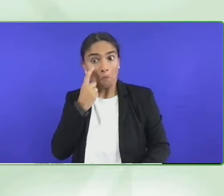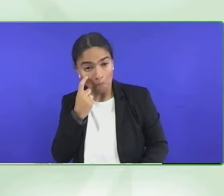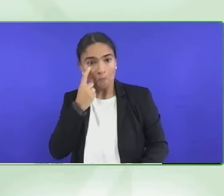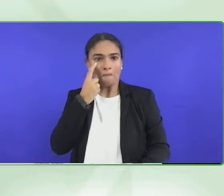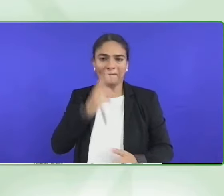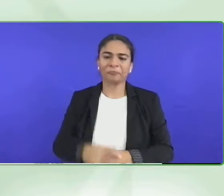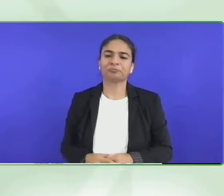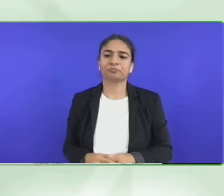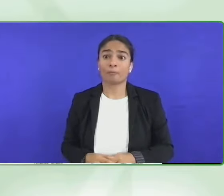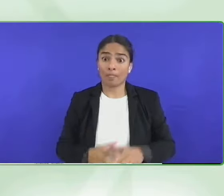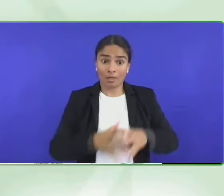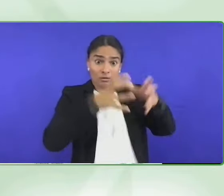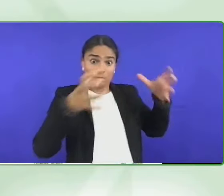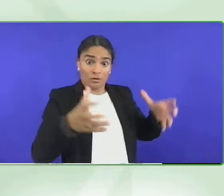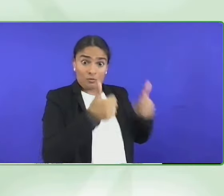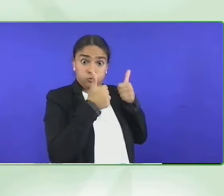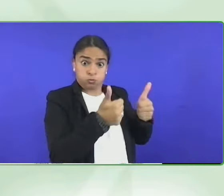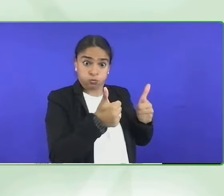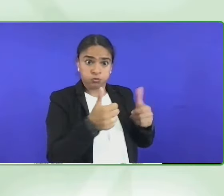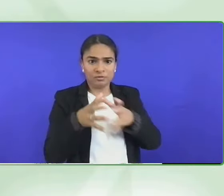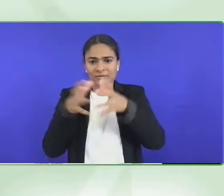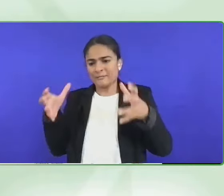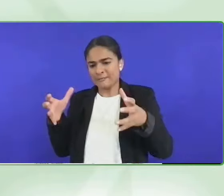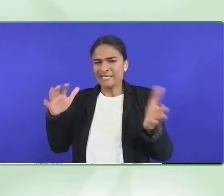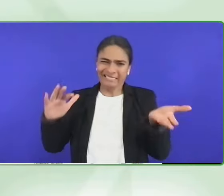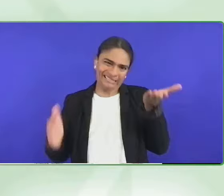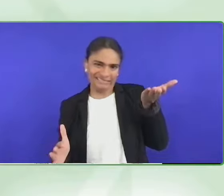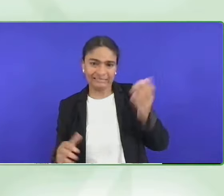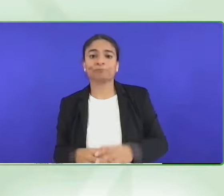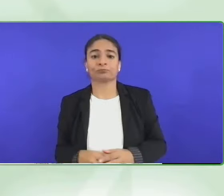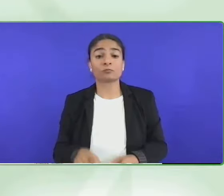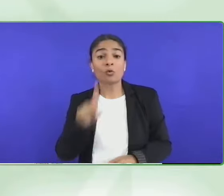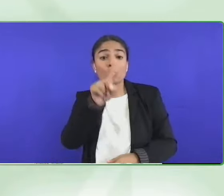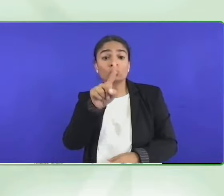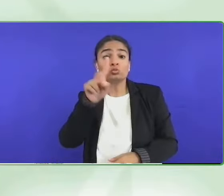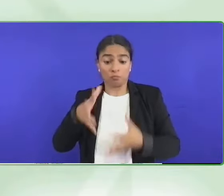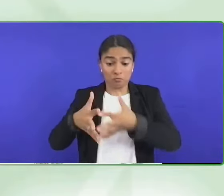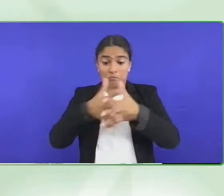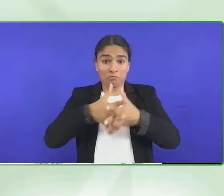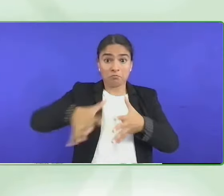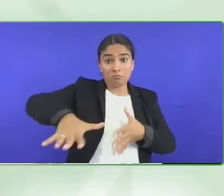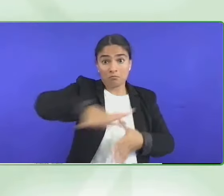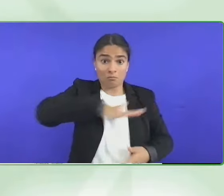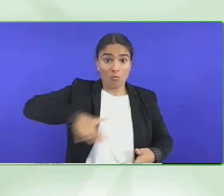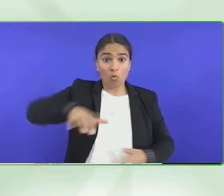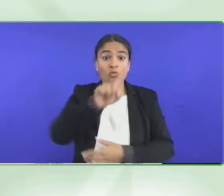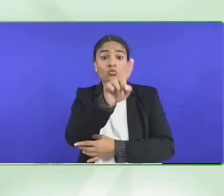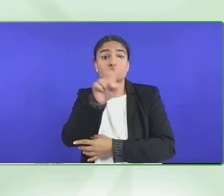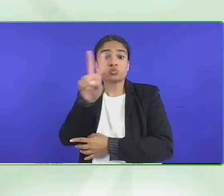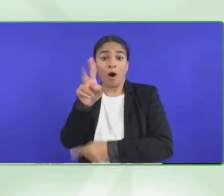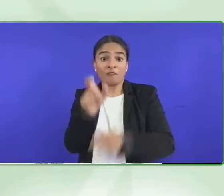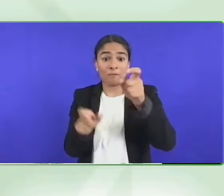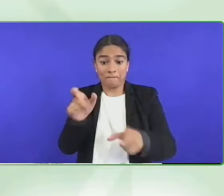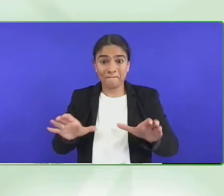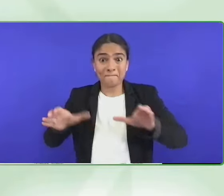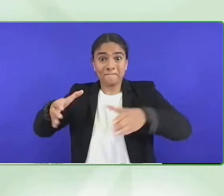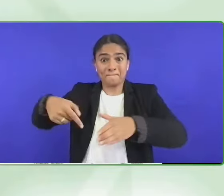Of the 35% of us, only 6% are self-employed.